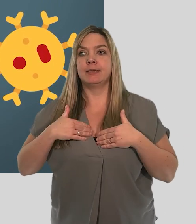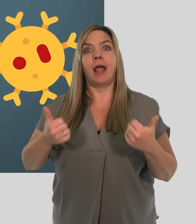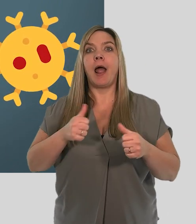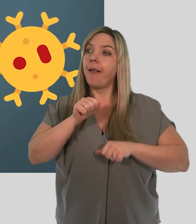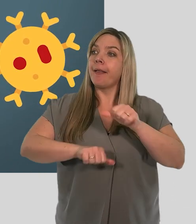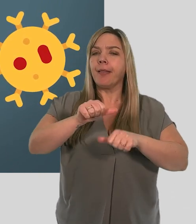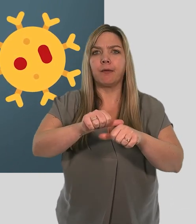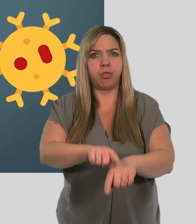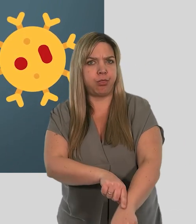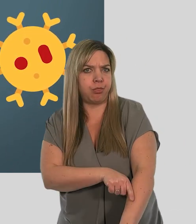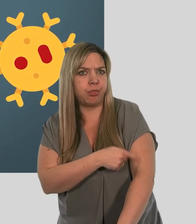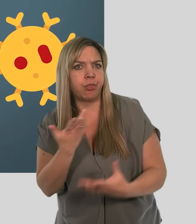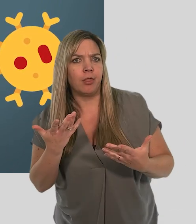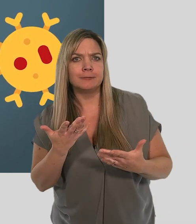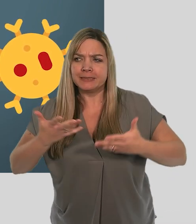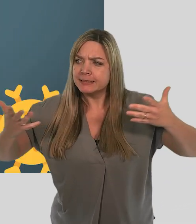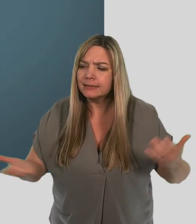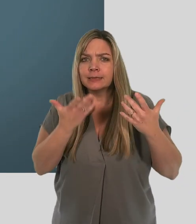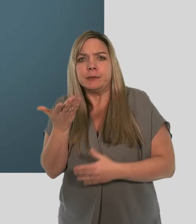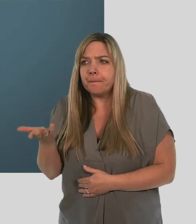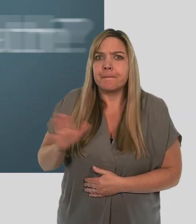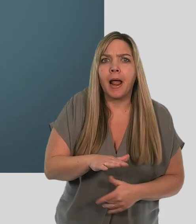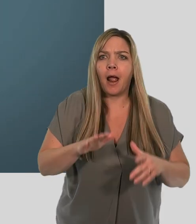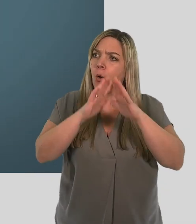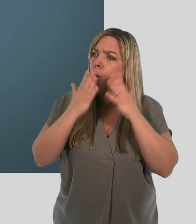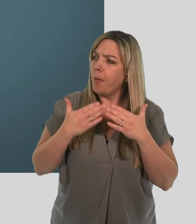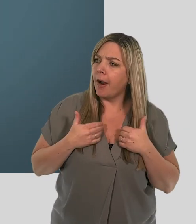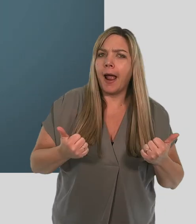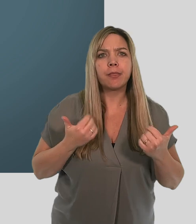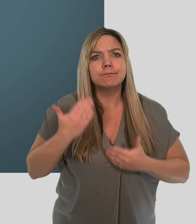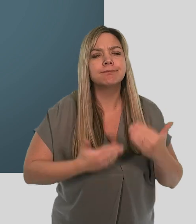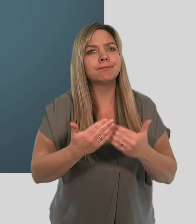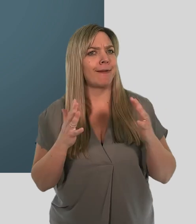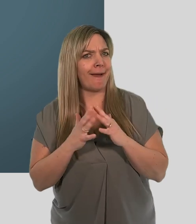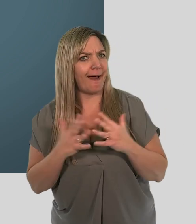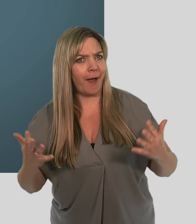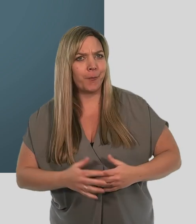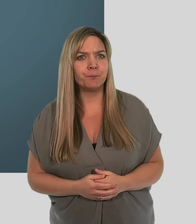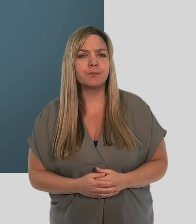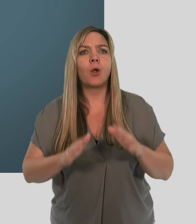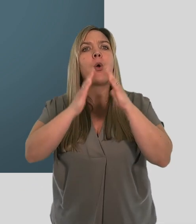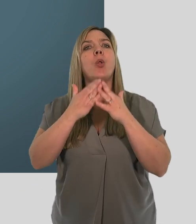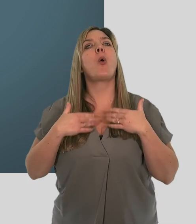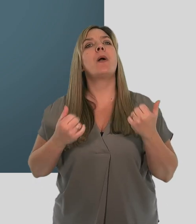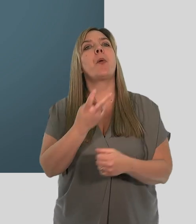have all slowed health progress. So how can we reinvigorate global health?